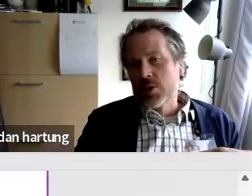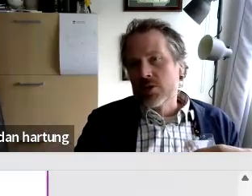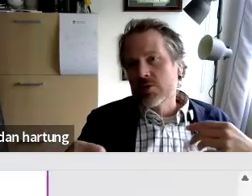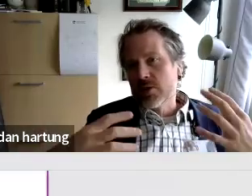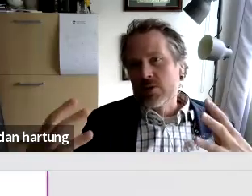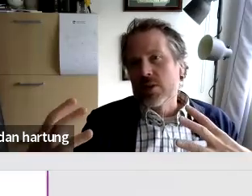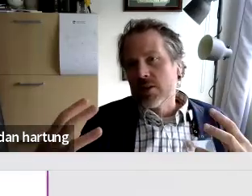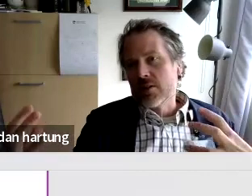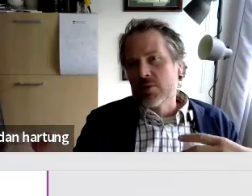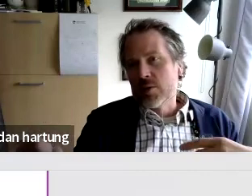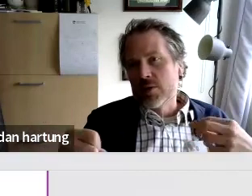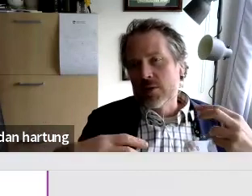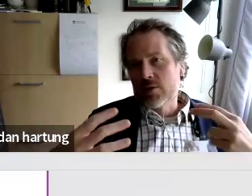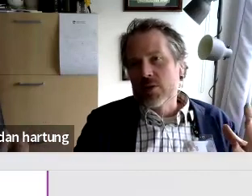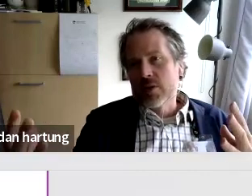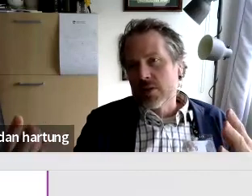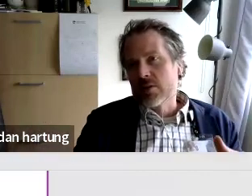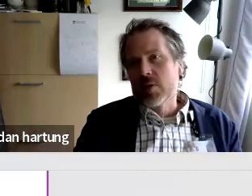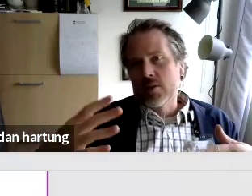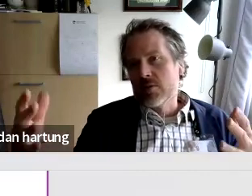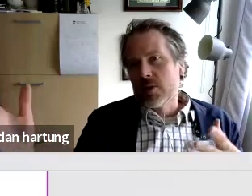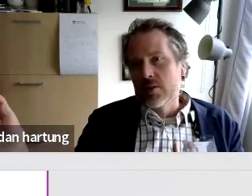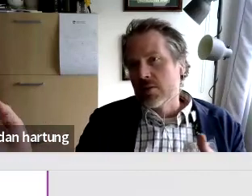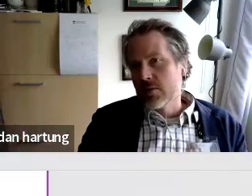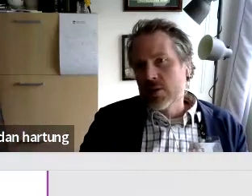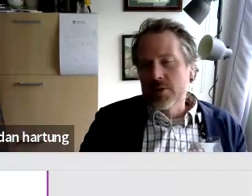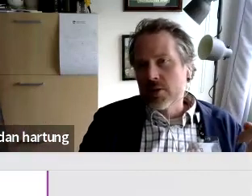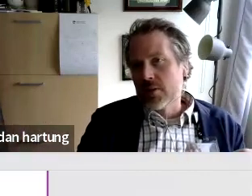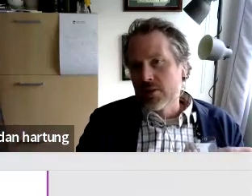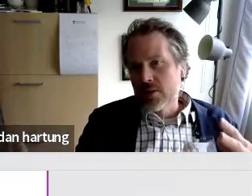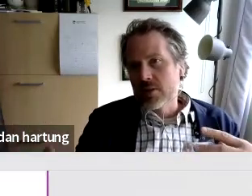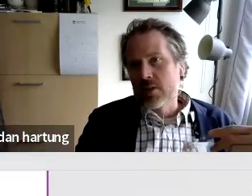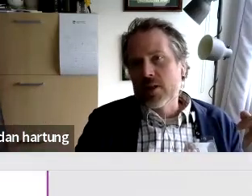experts in the field saying that the role of this drug is relative to other alternatives and things